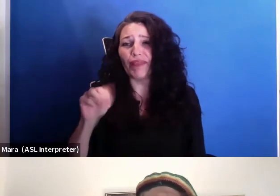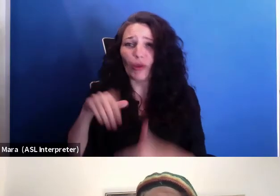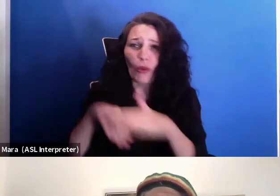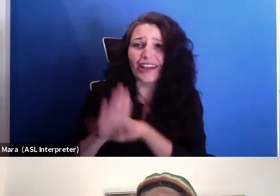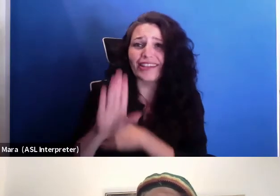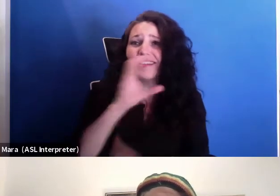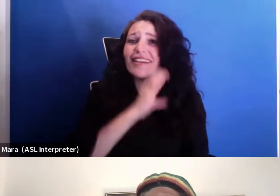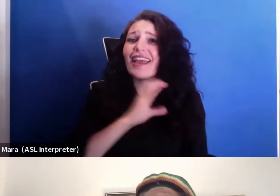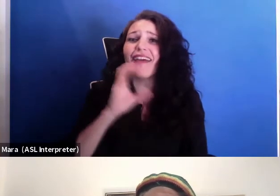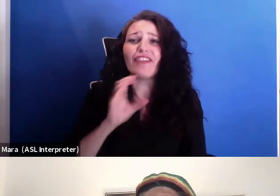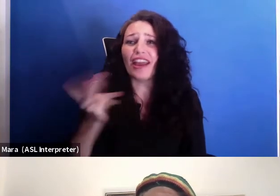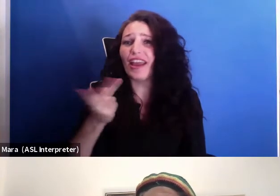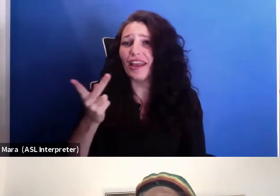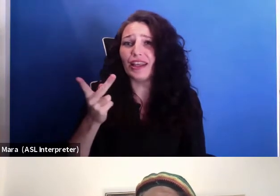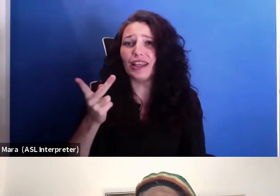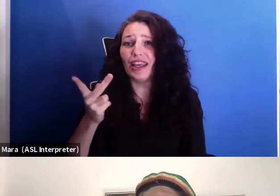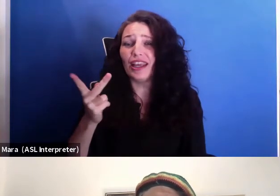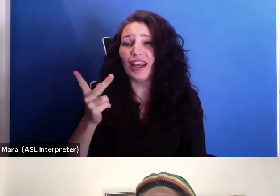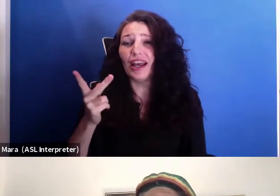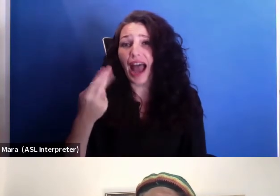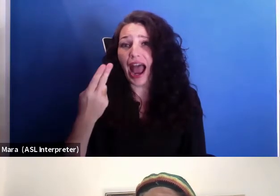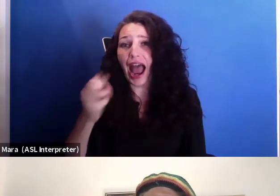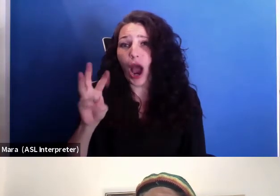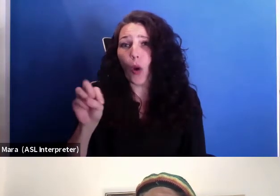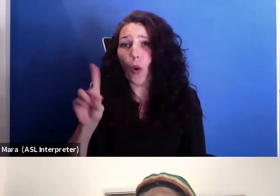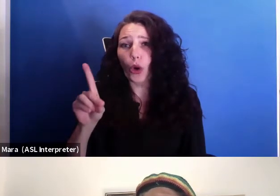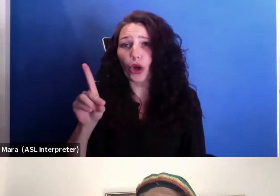it wasn't just footage that was shot, it was footage that was shot